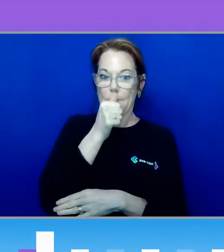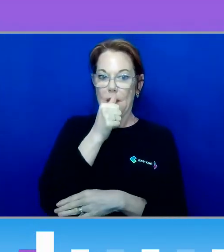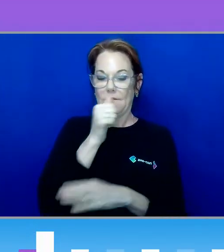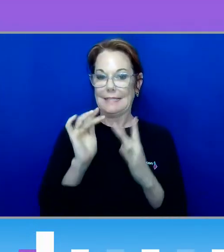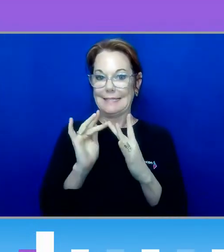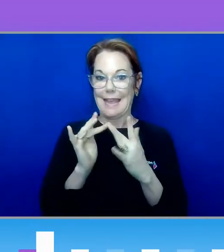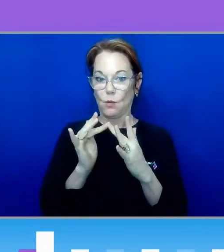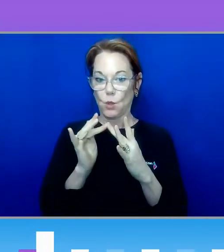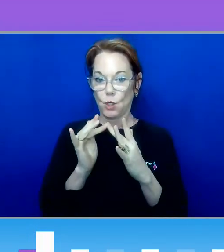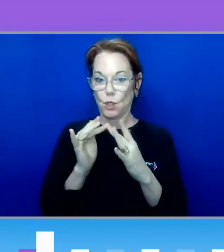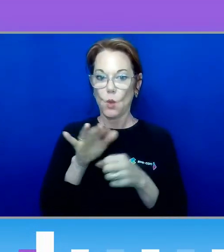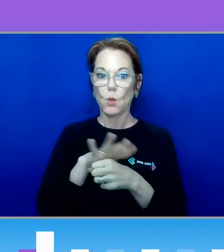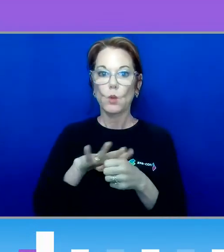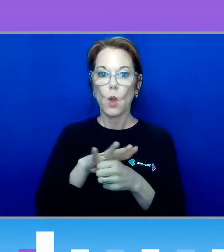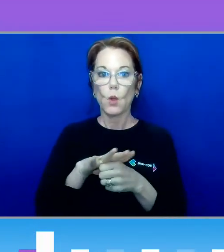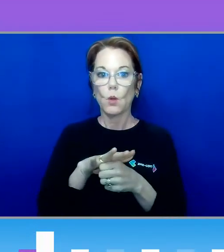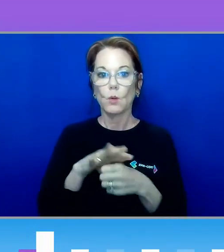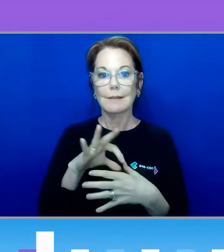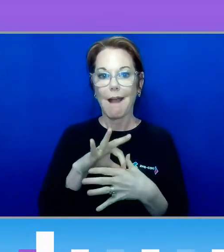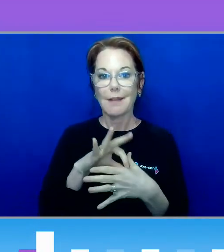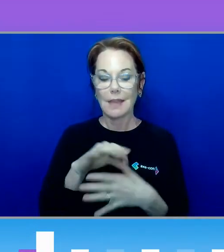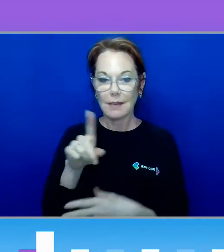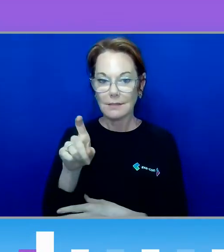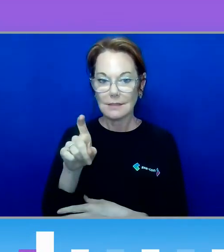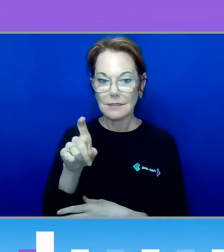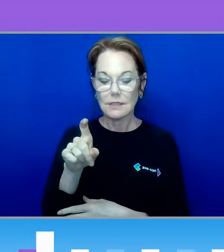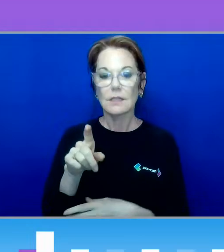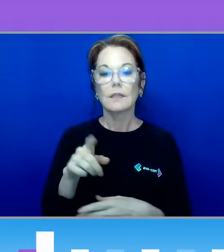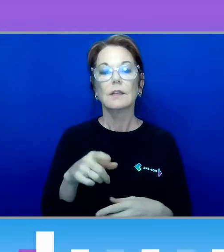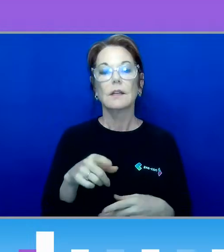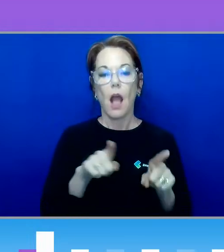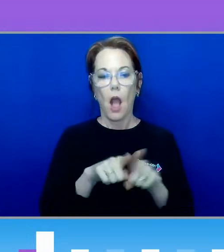on private networks or local